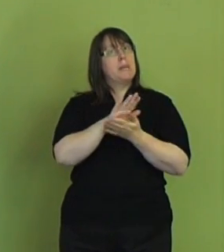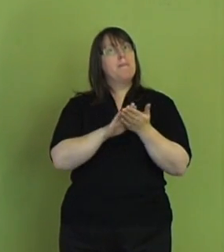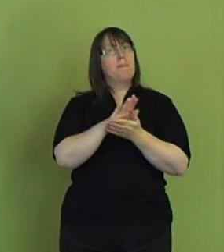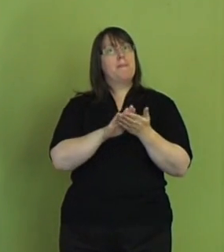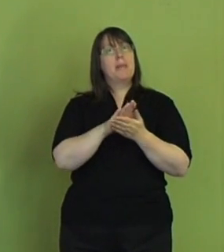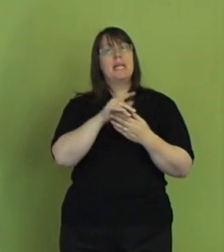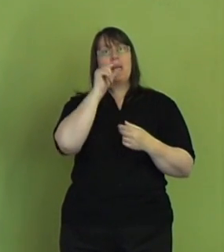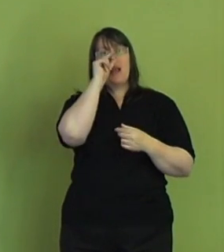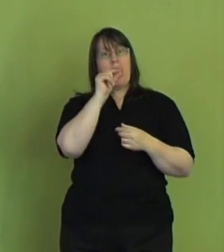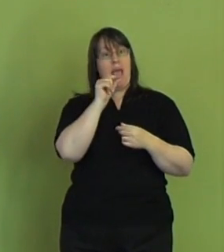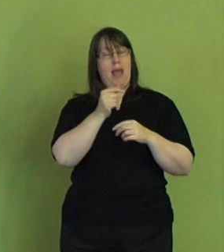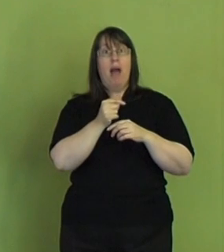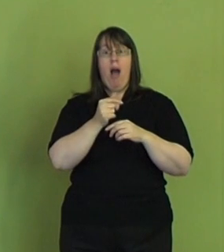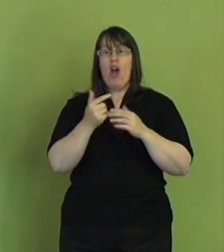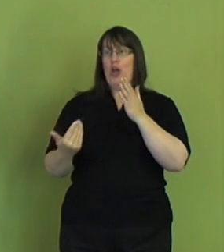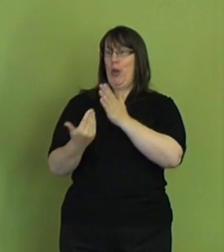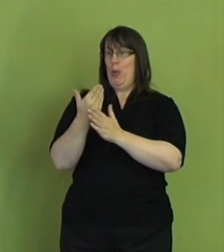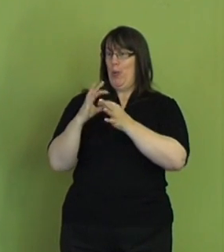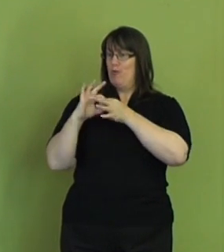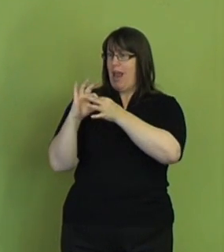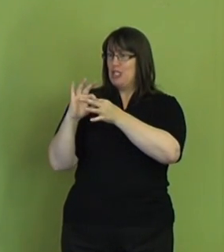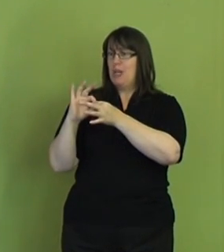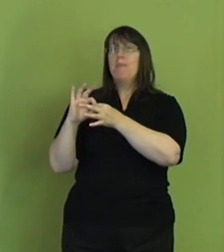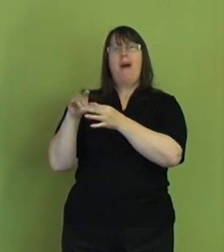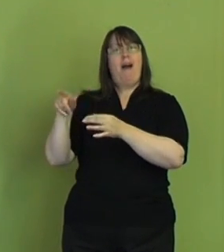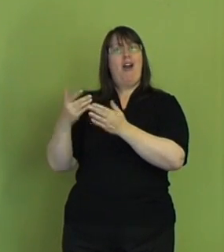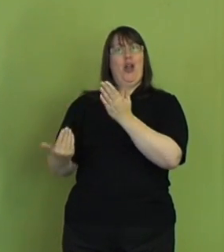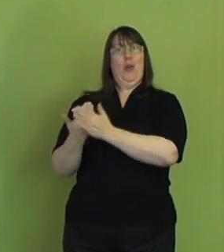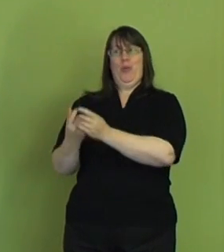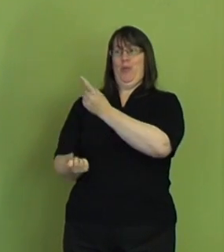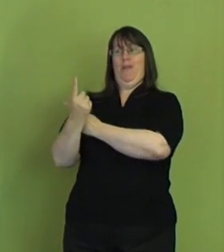in the creation of a new relationship that brings new opportunities.